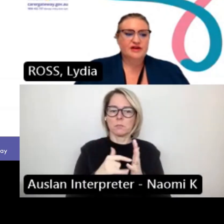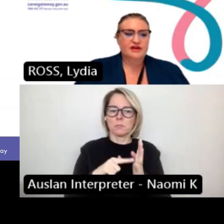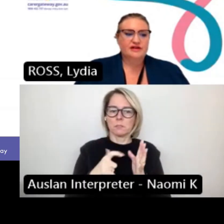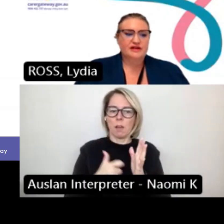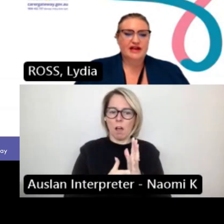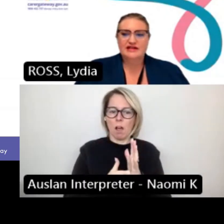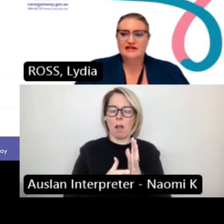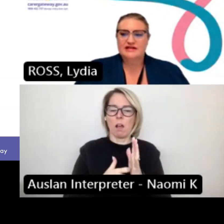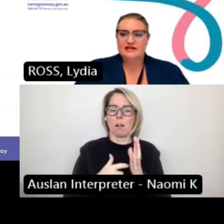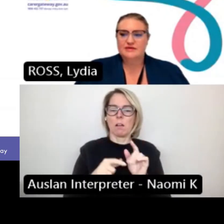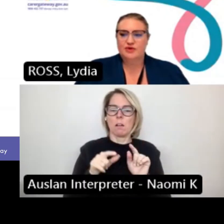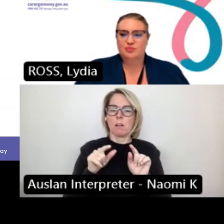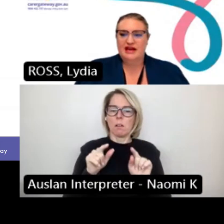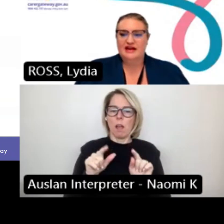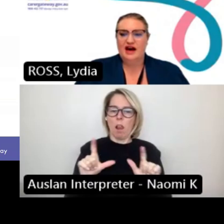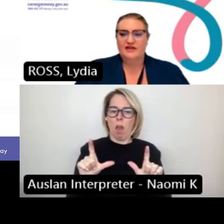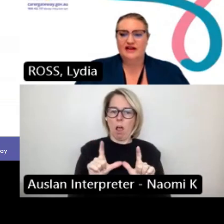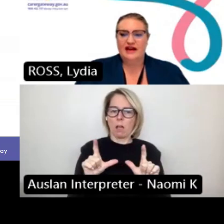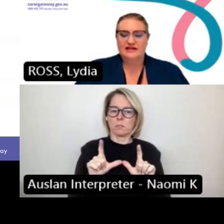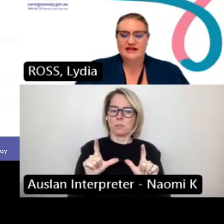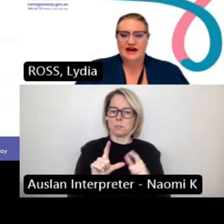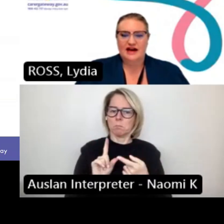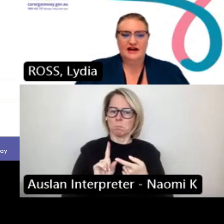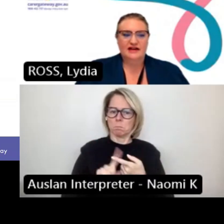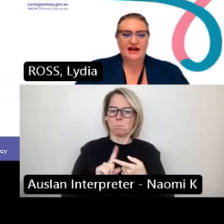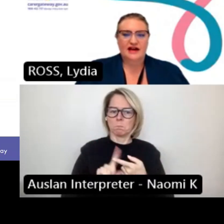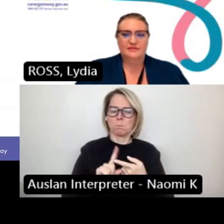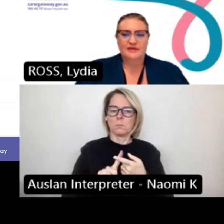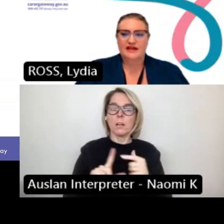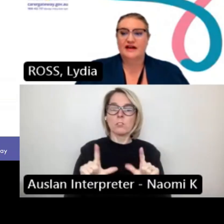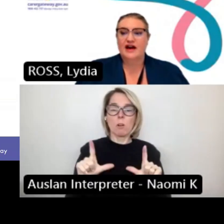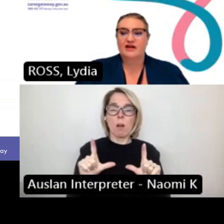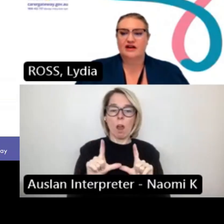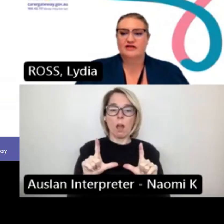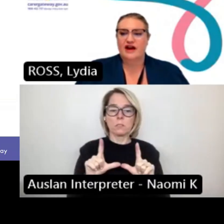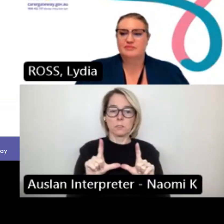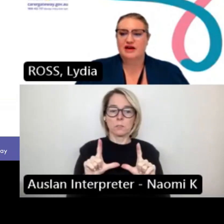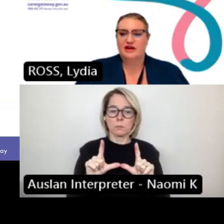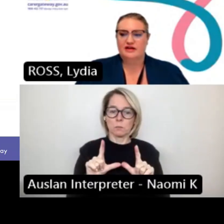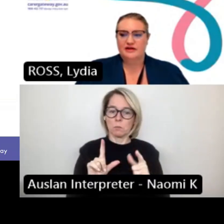So licenses will be covered as they are in the current Grant period.